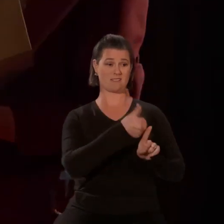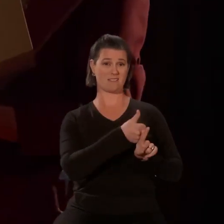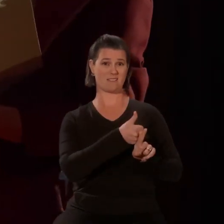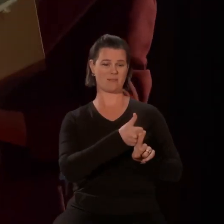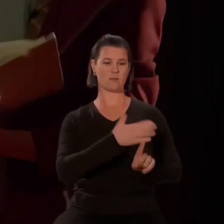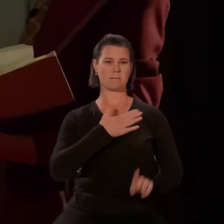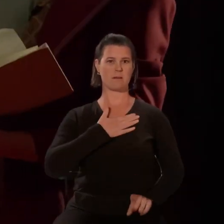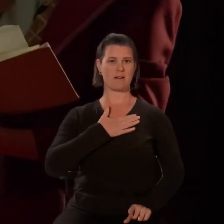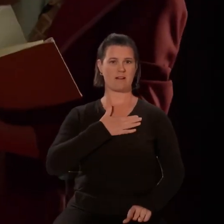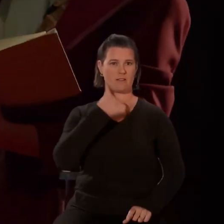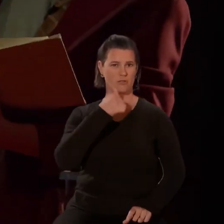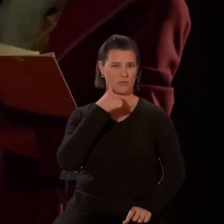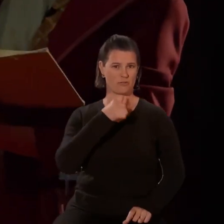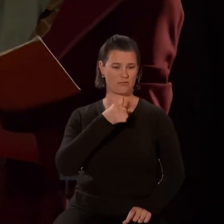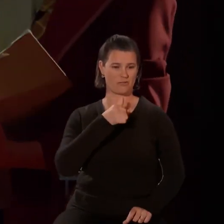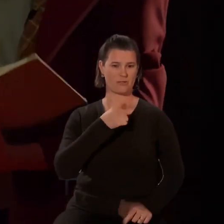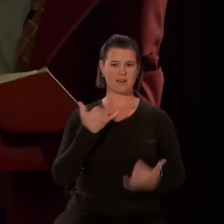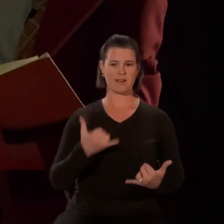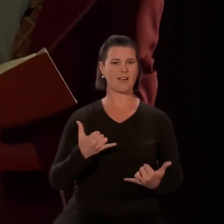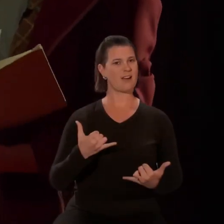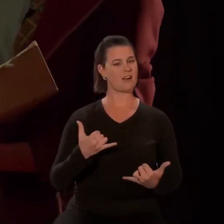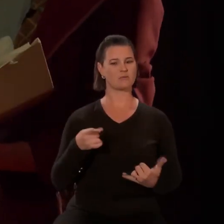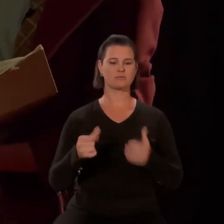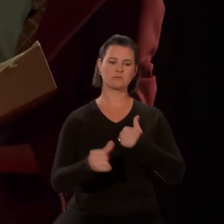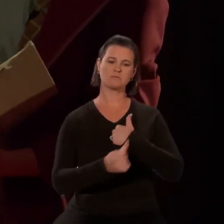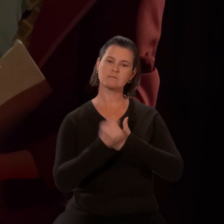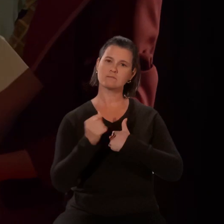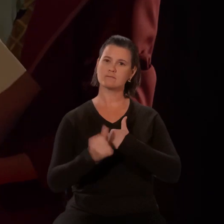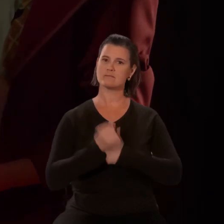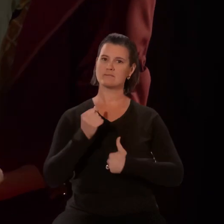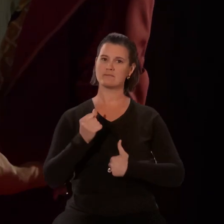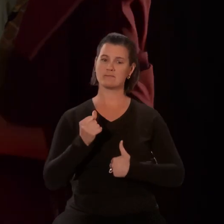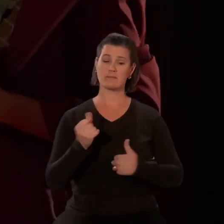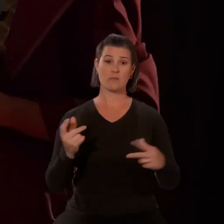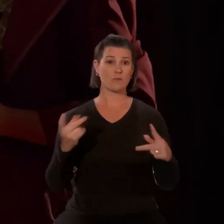Ichabod was now playing with fire. What made matters even worse